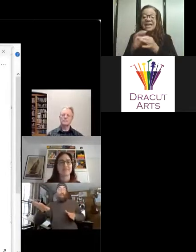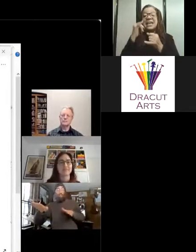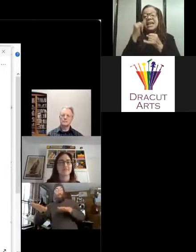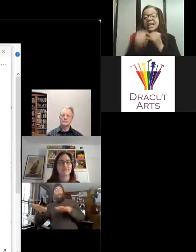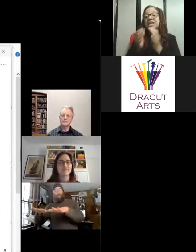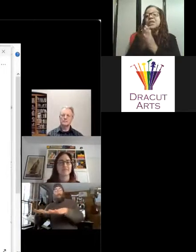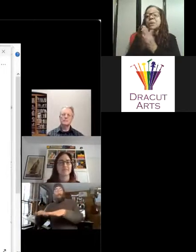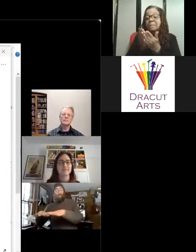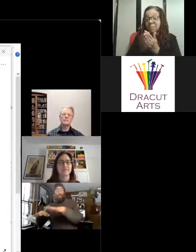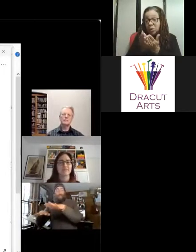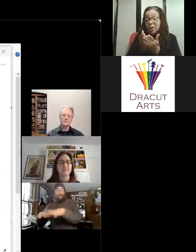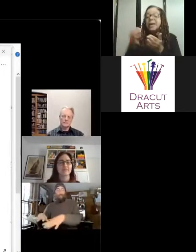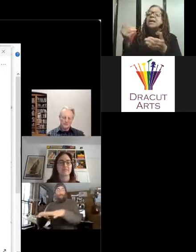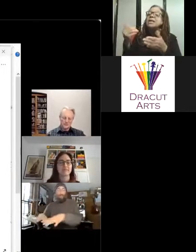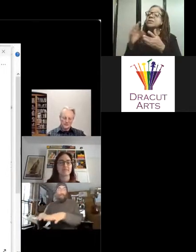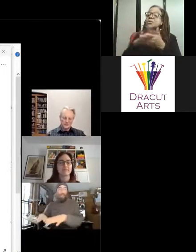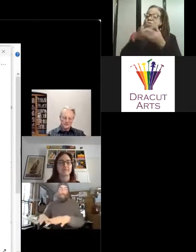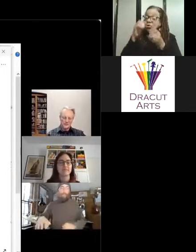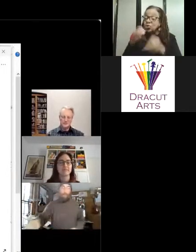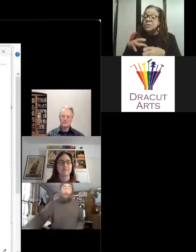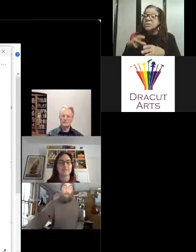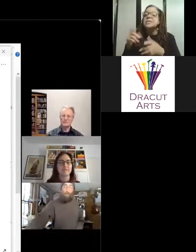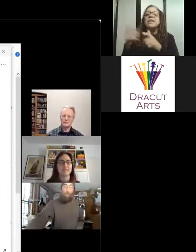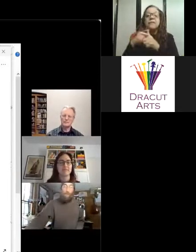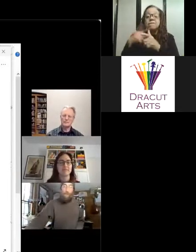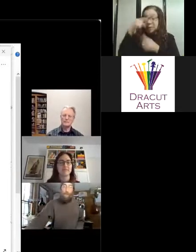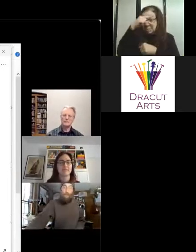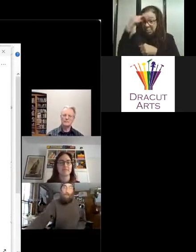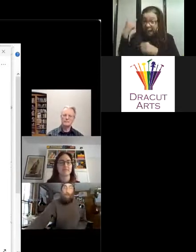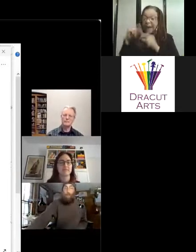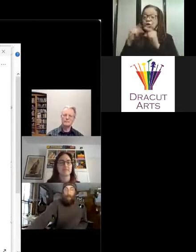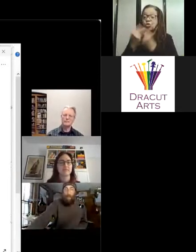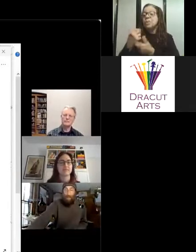and the story of these students. And the first regiments to um to fight